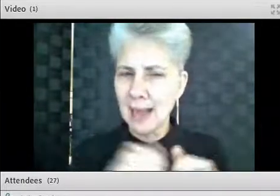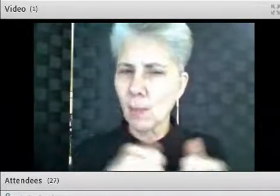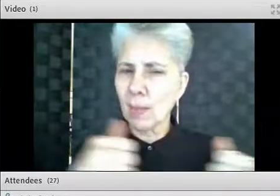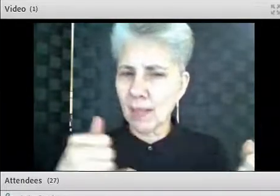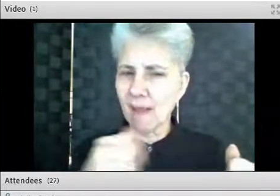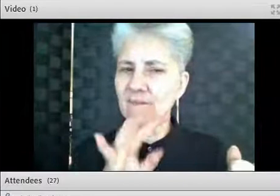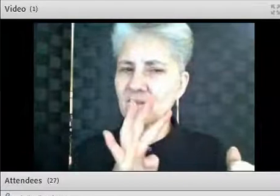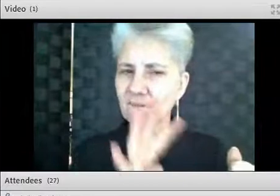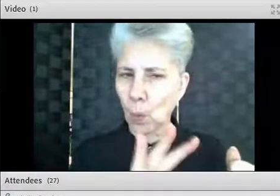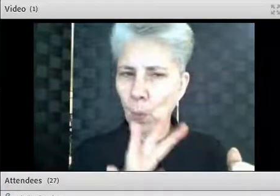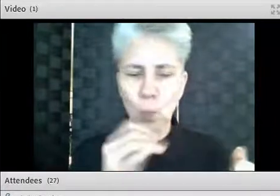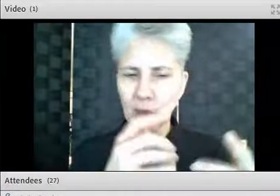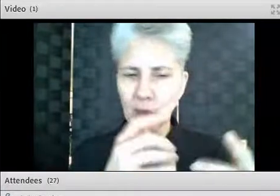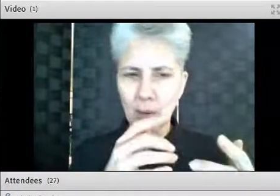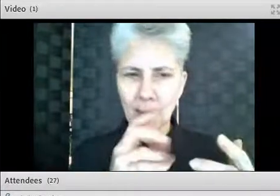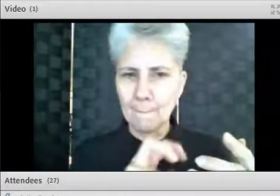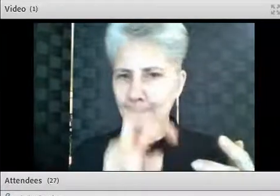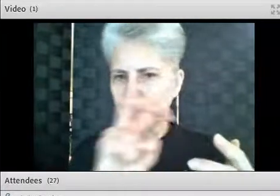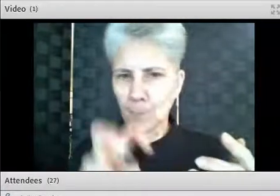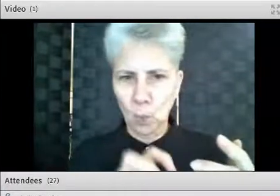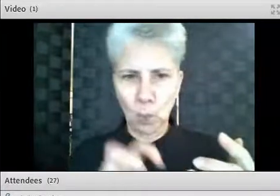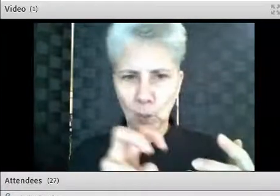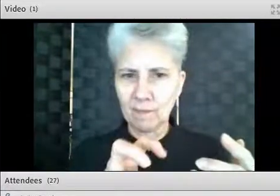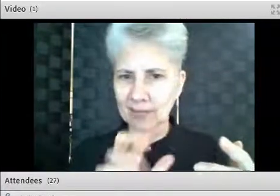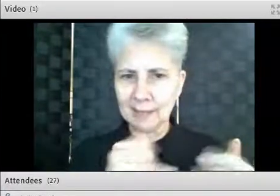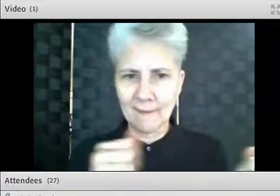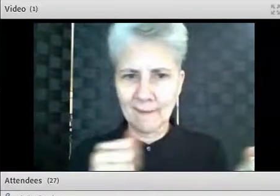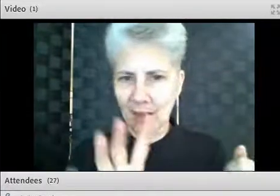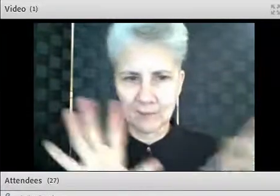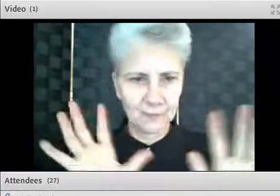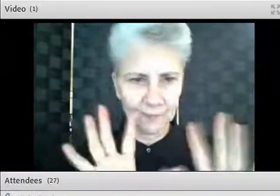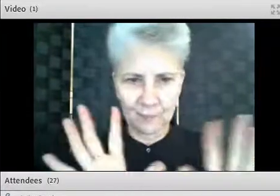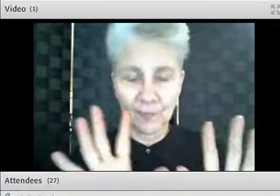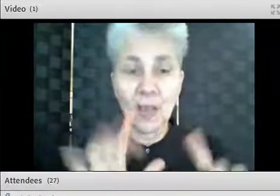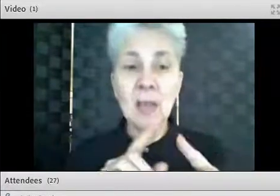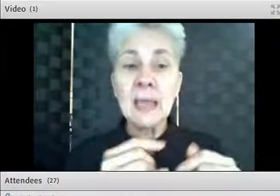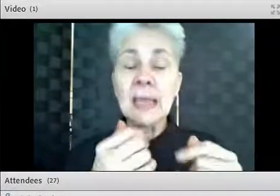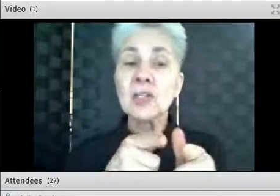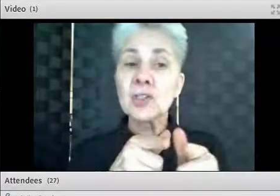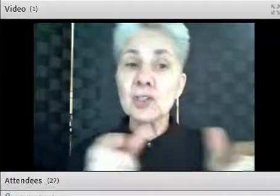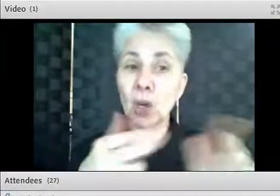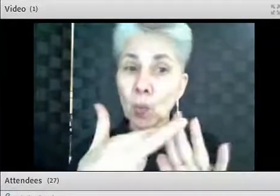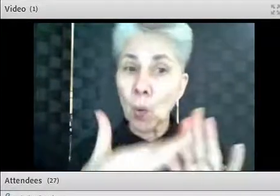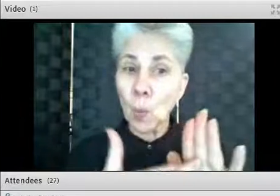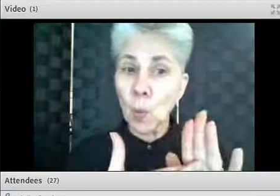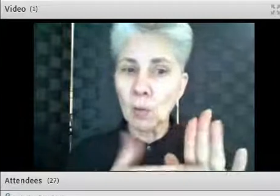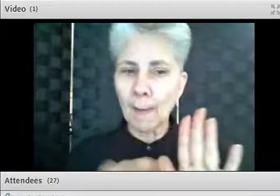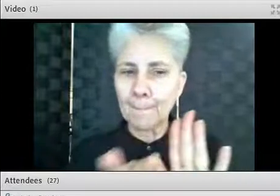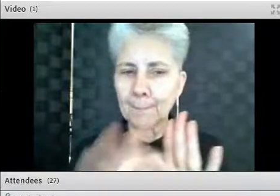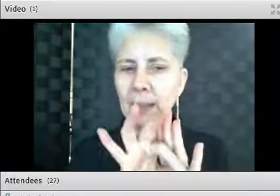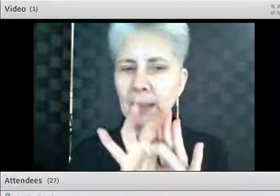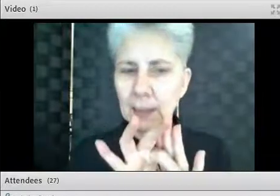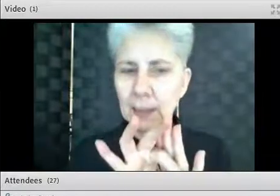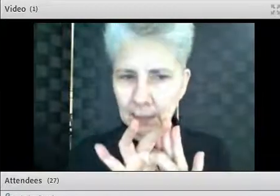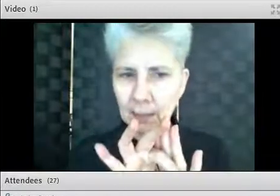We don't want to move on to line five. The general rule of thumb is to choose the letter